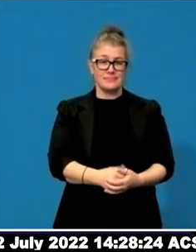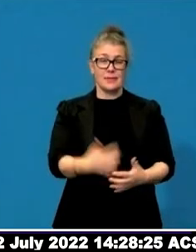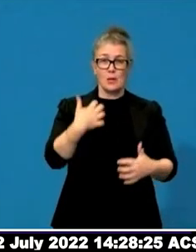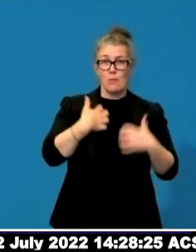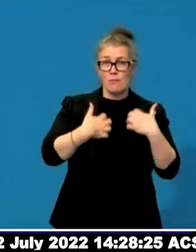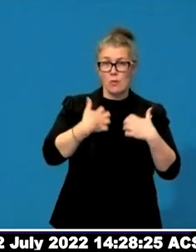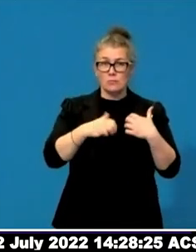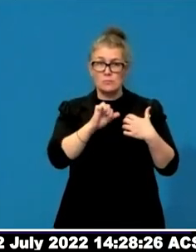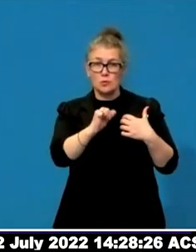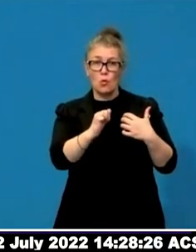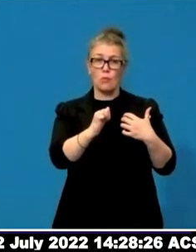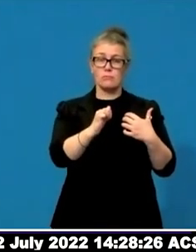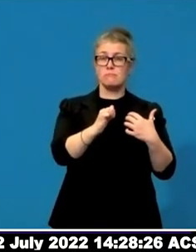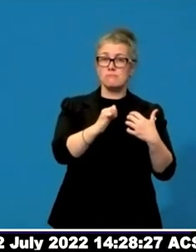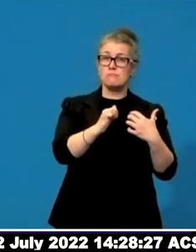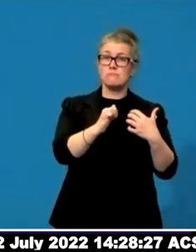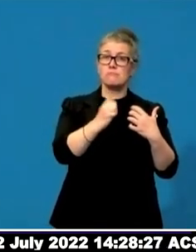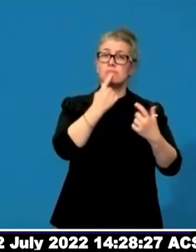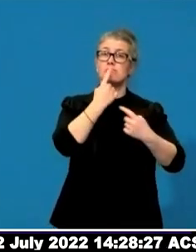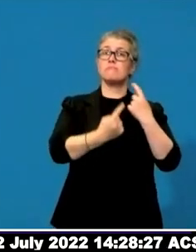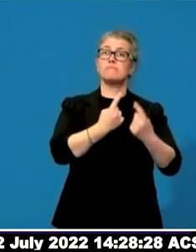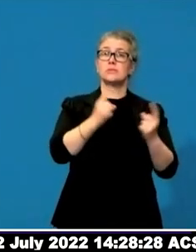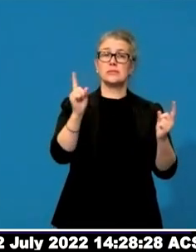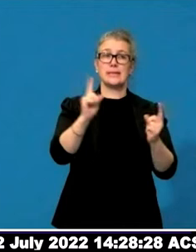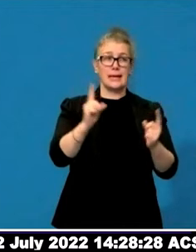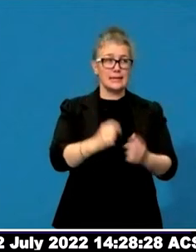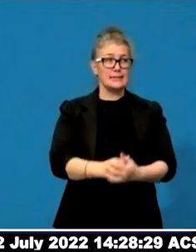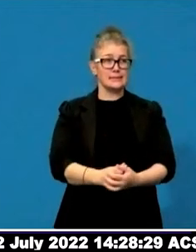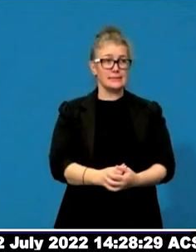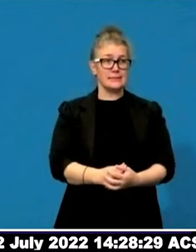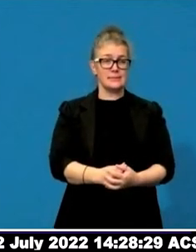If you would be good enough, please, to follow the instructions of my associate, who is in that direction.